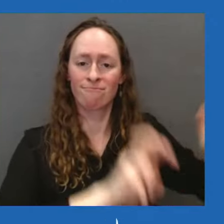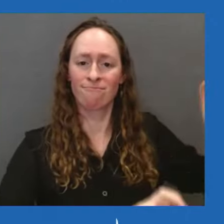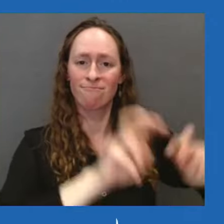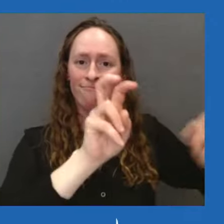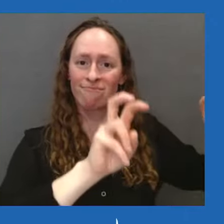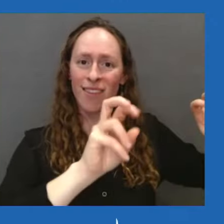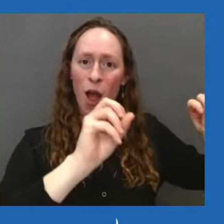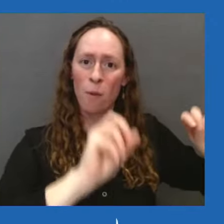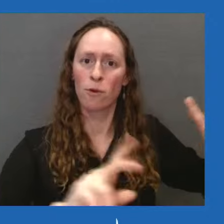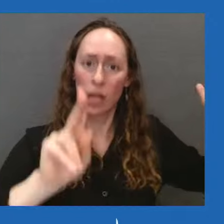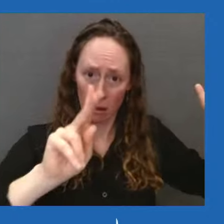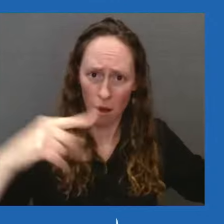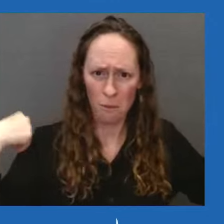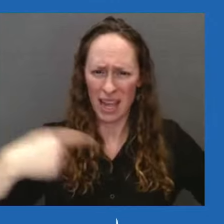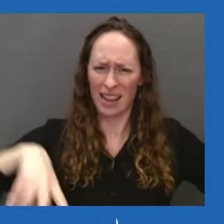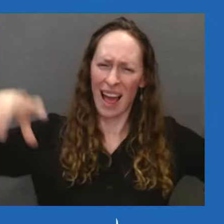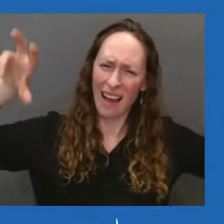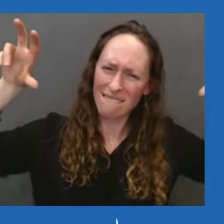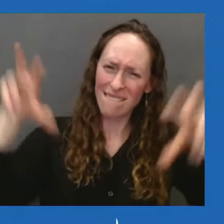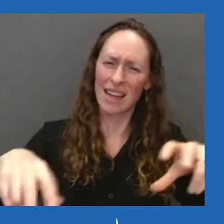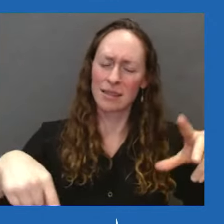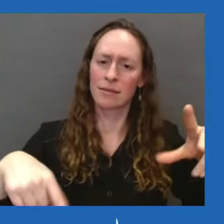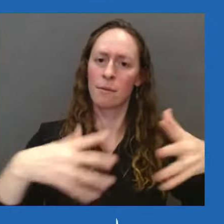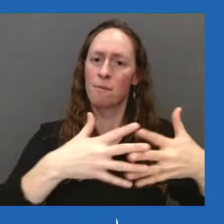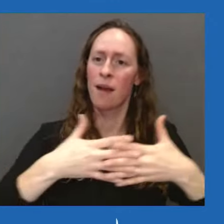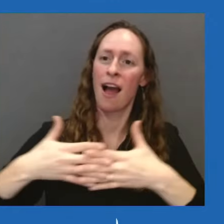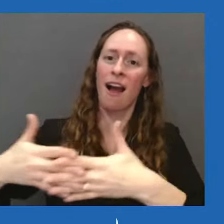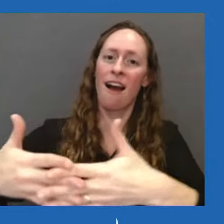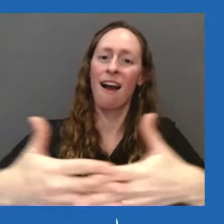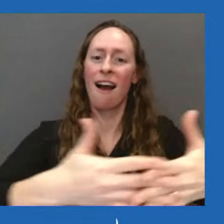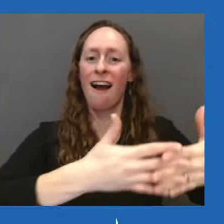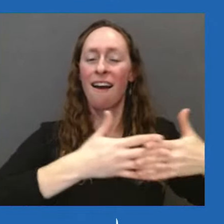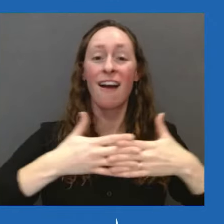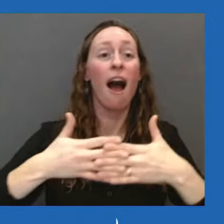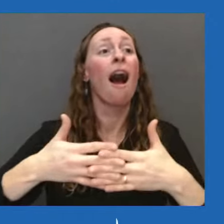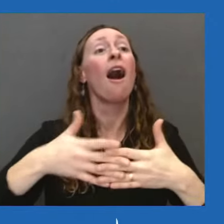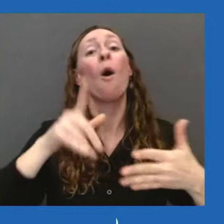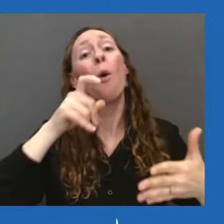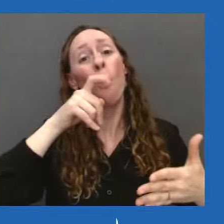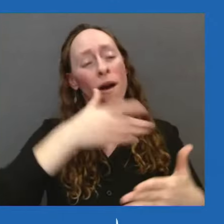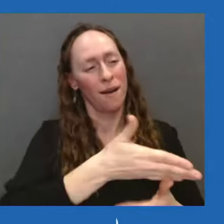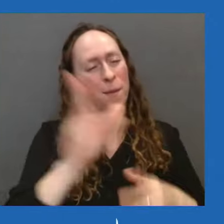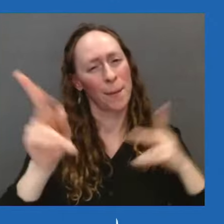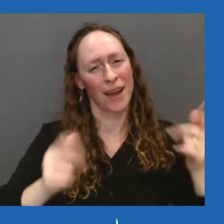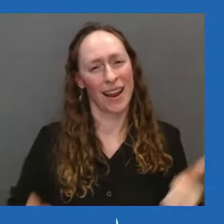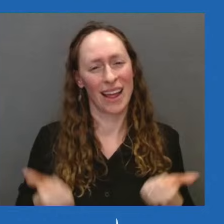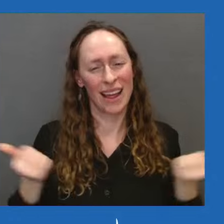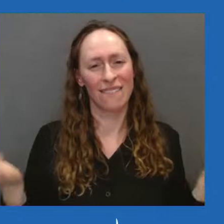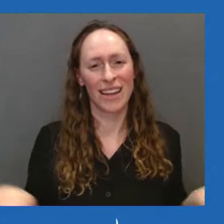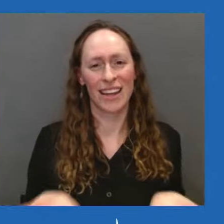And it's working. Since I took office, my Investing in America agenda has led to a manufacturing boom